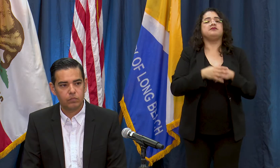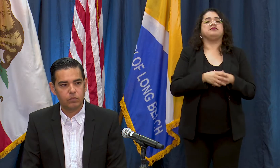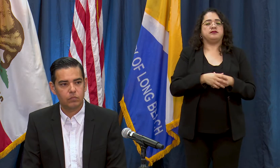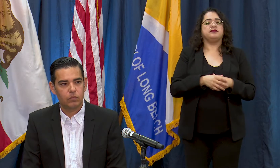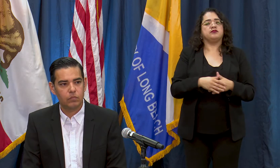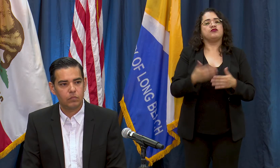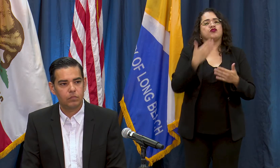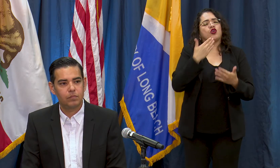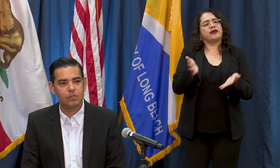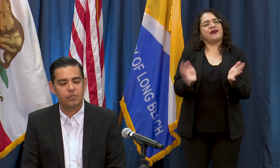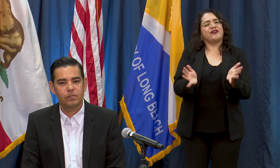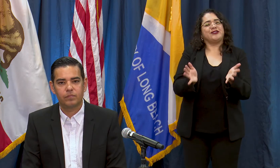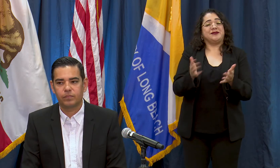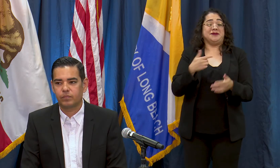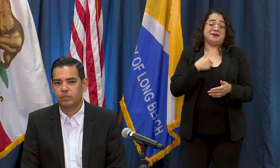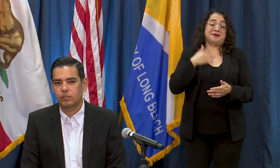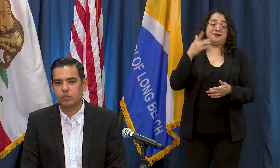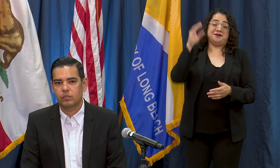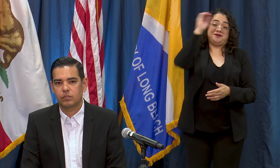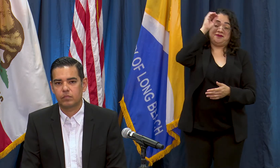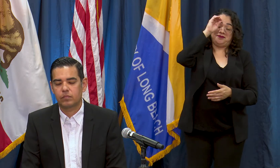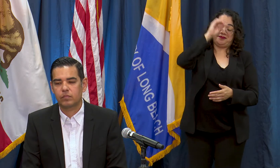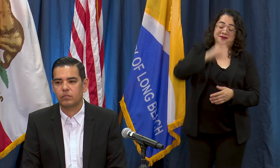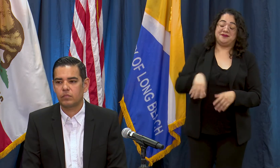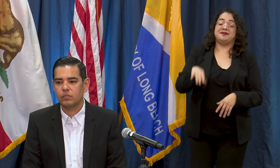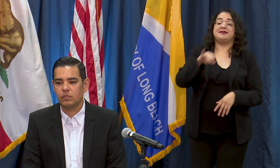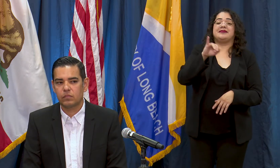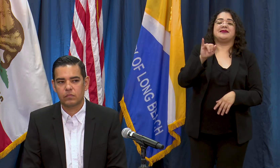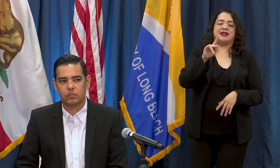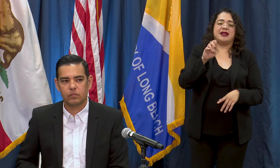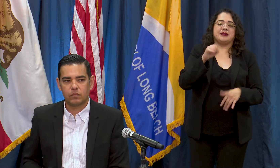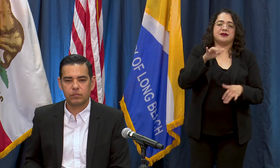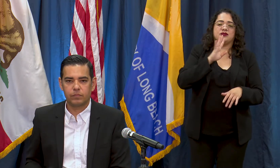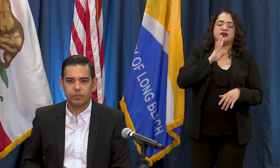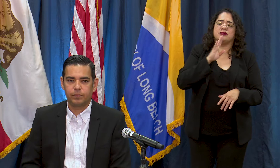conversation here. Mayor one of the questions was regarding day cares, can you